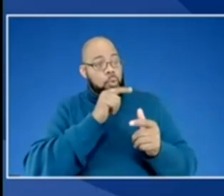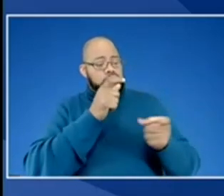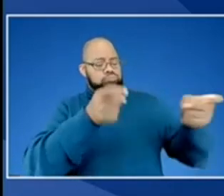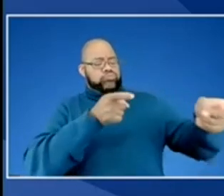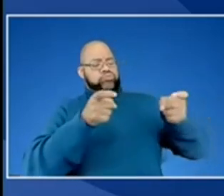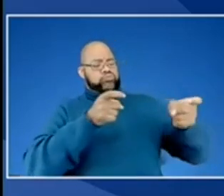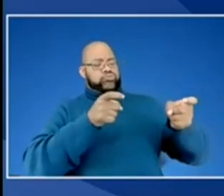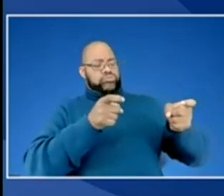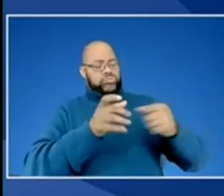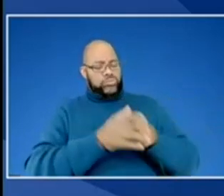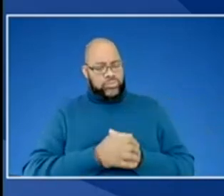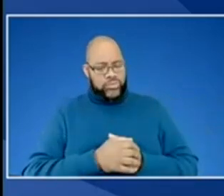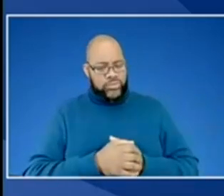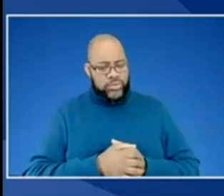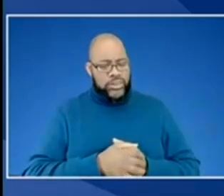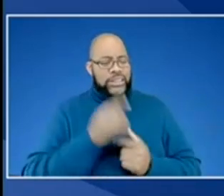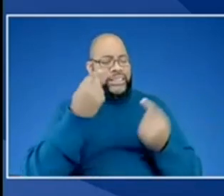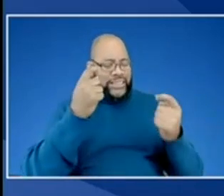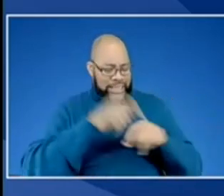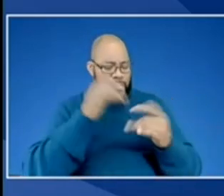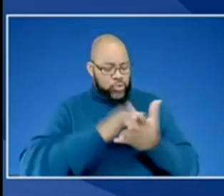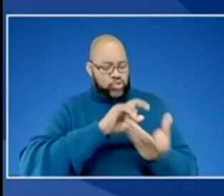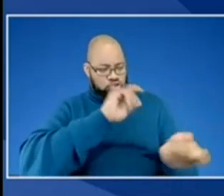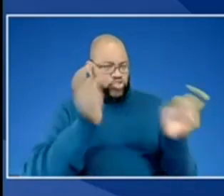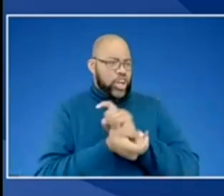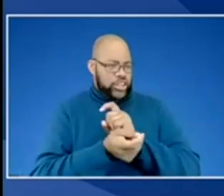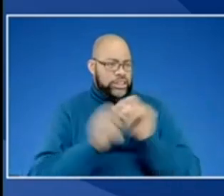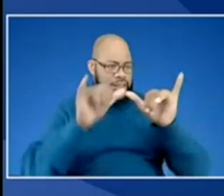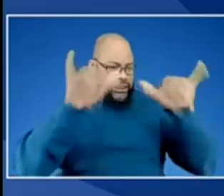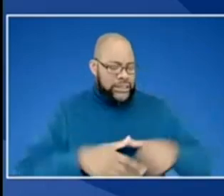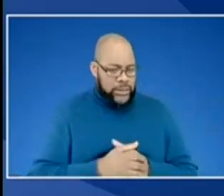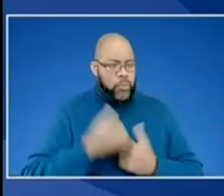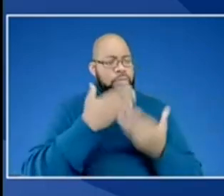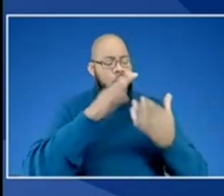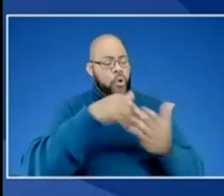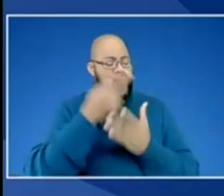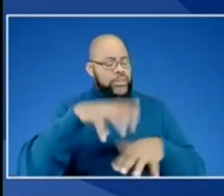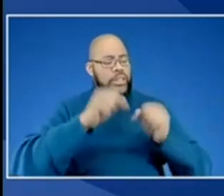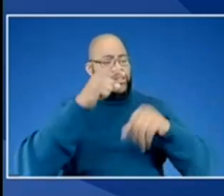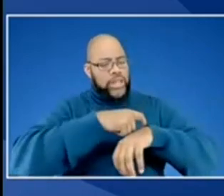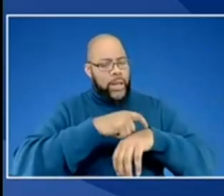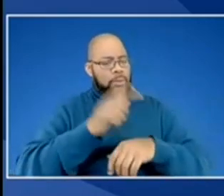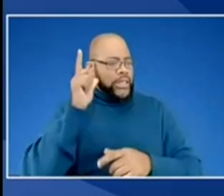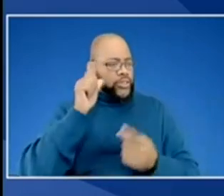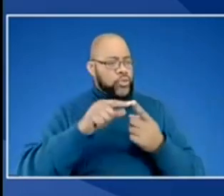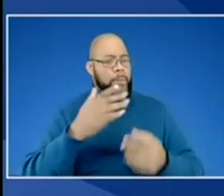It's time to shuffle the deck of cards. I want to thank you all for taking the time to listen to my comment as you all